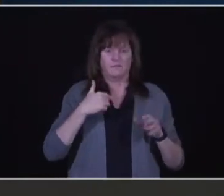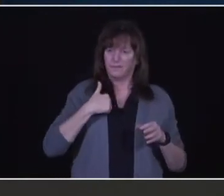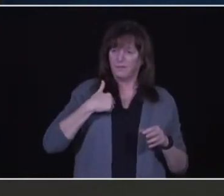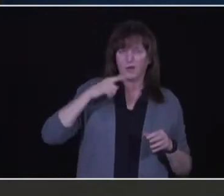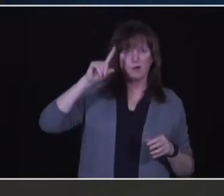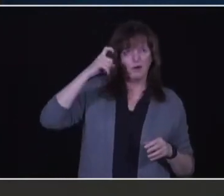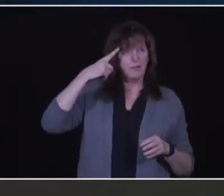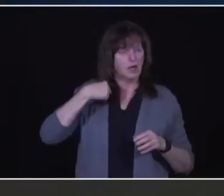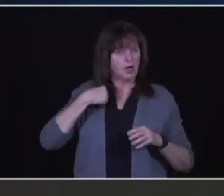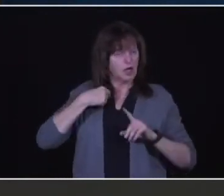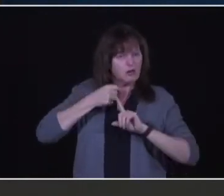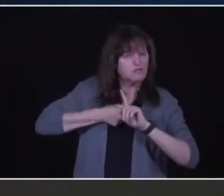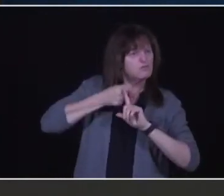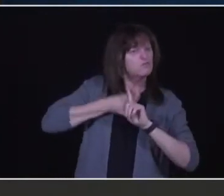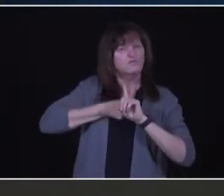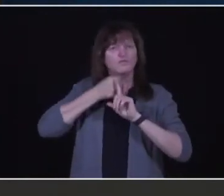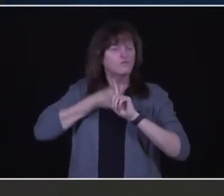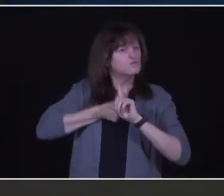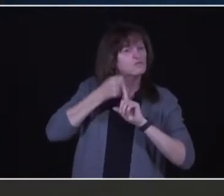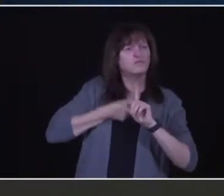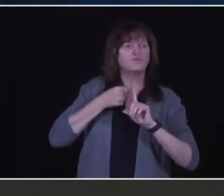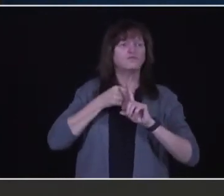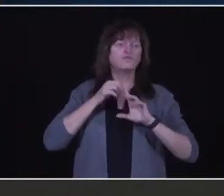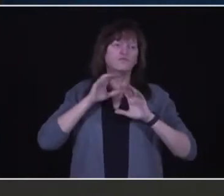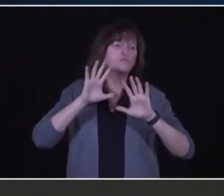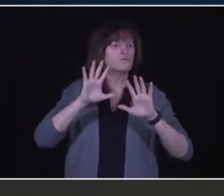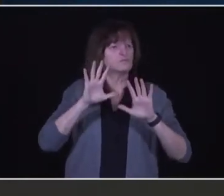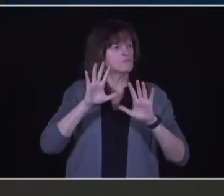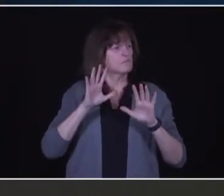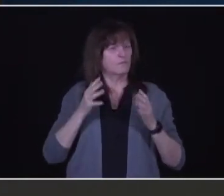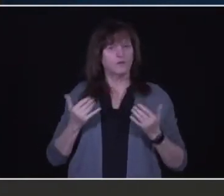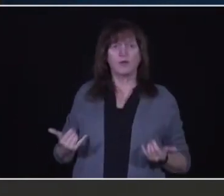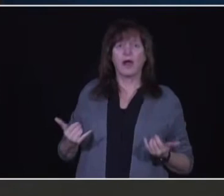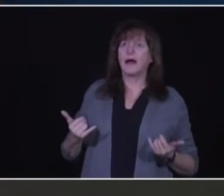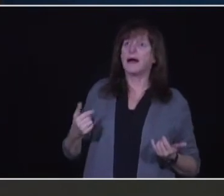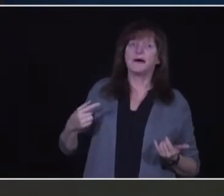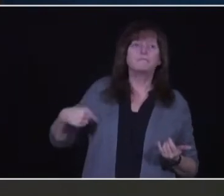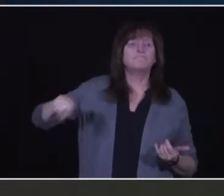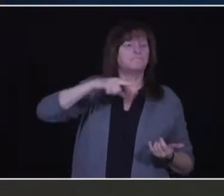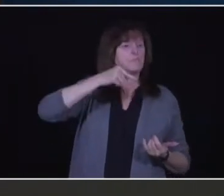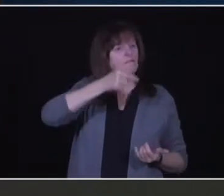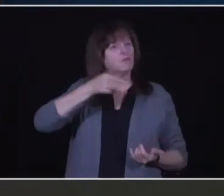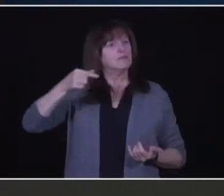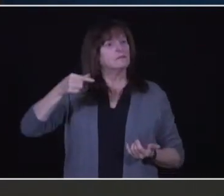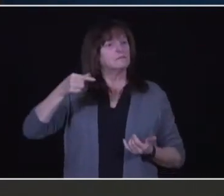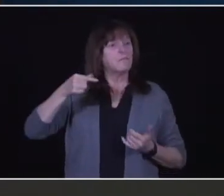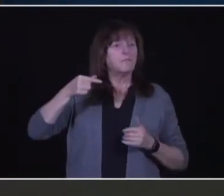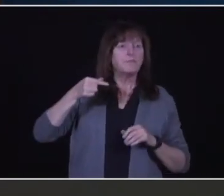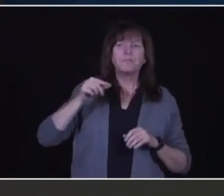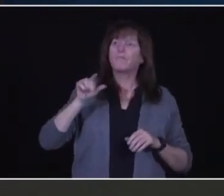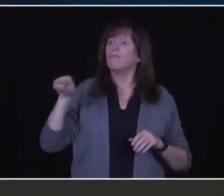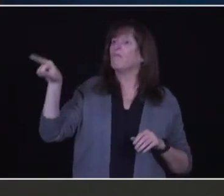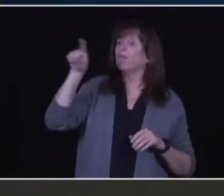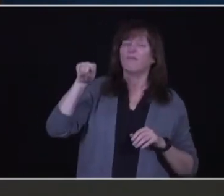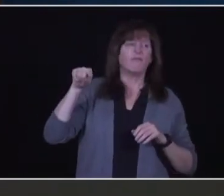And today our government is taking further action against this despicable crime. The legislation builds on the